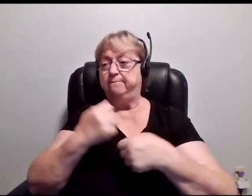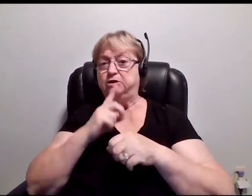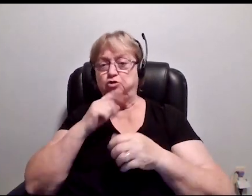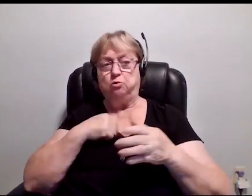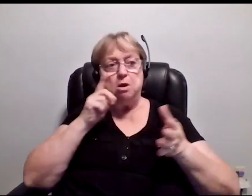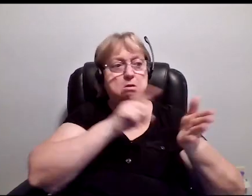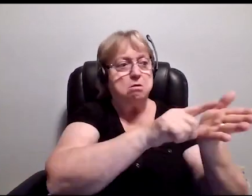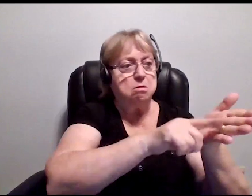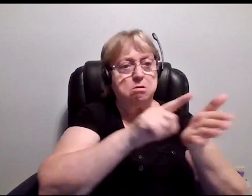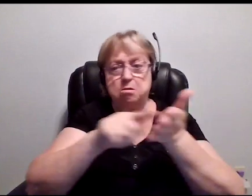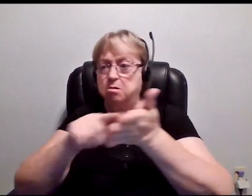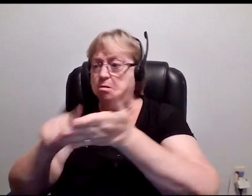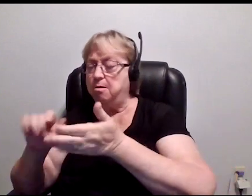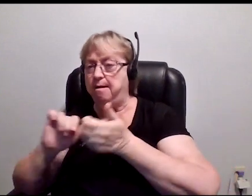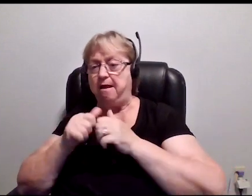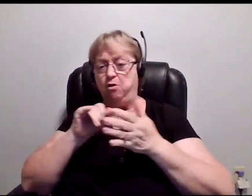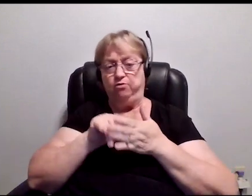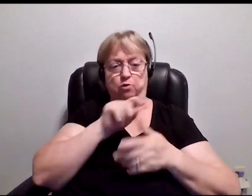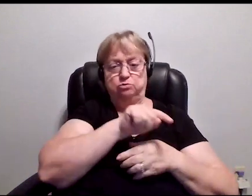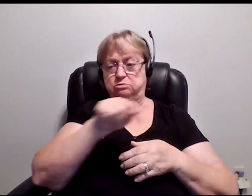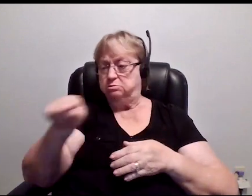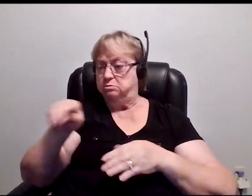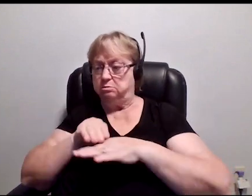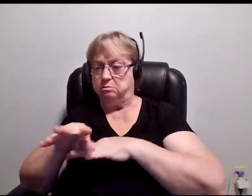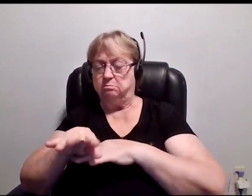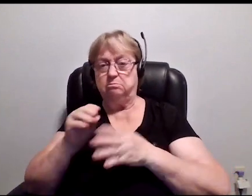the impacts of those other practices.